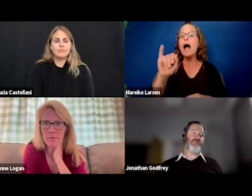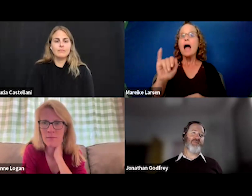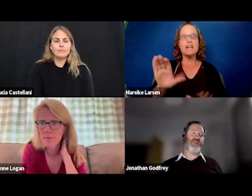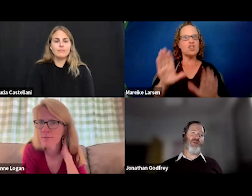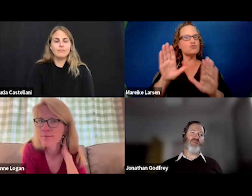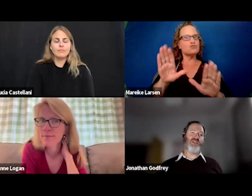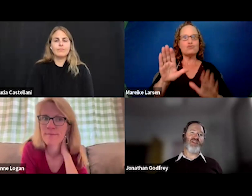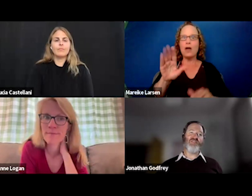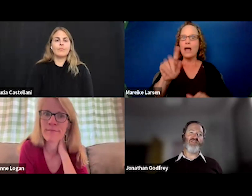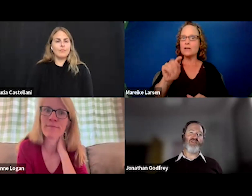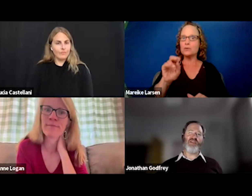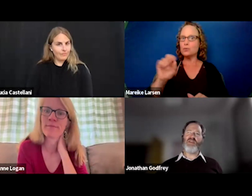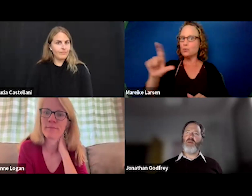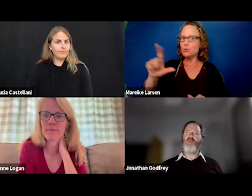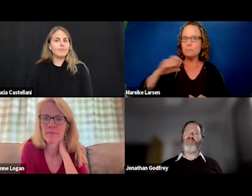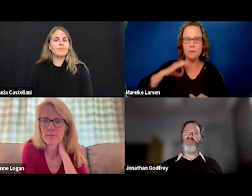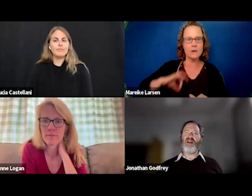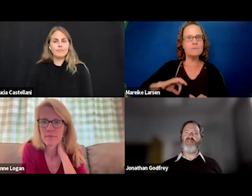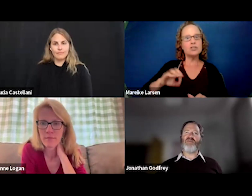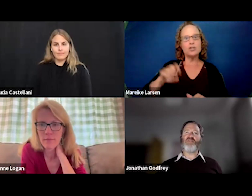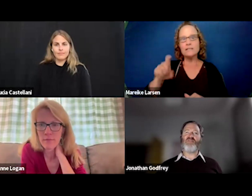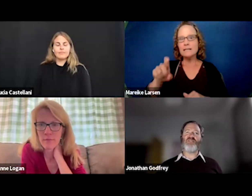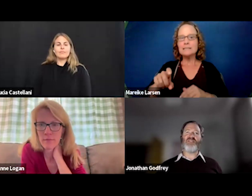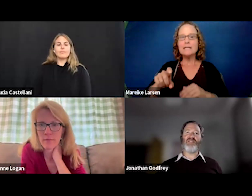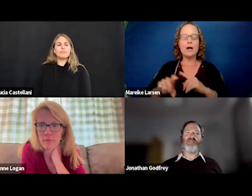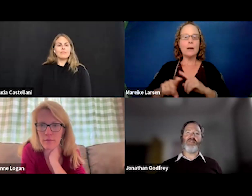I would say necessary, but far from sufficient.